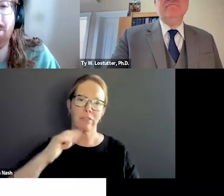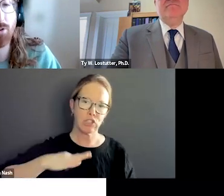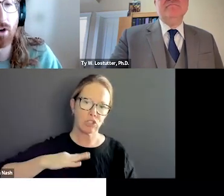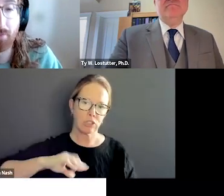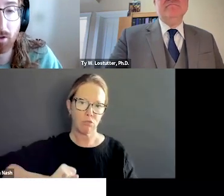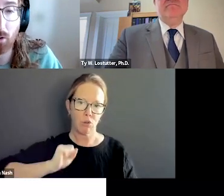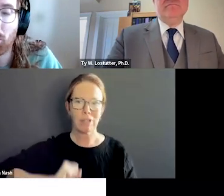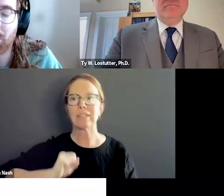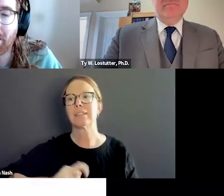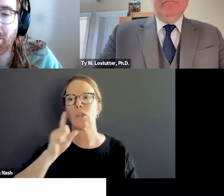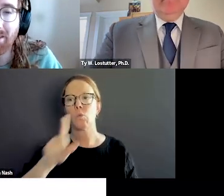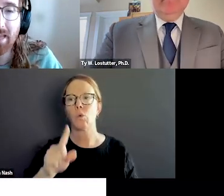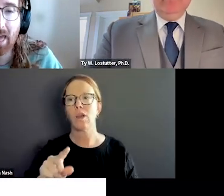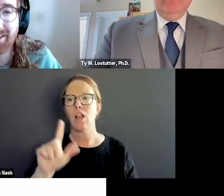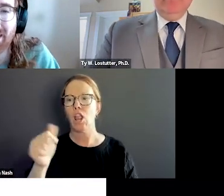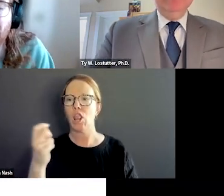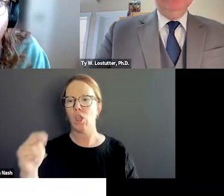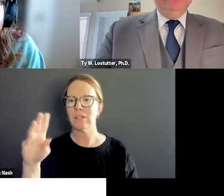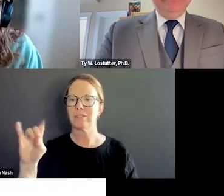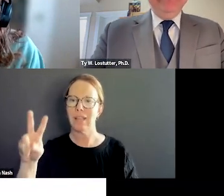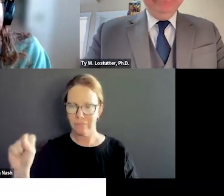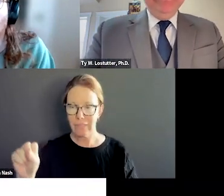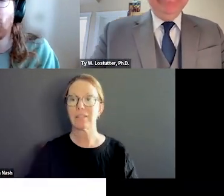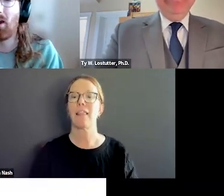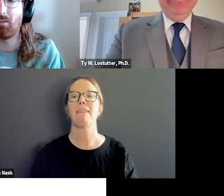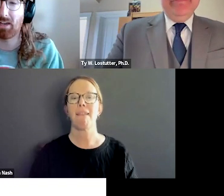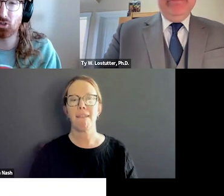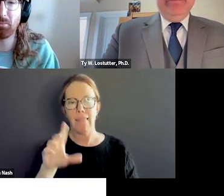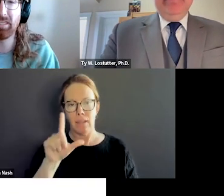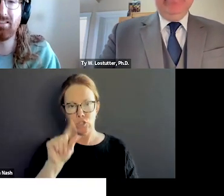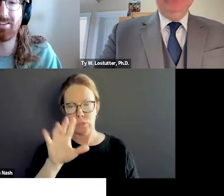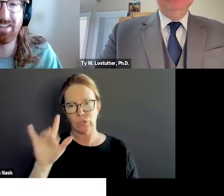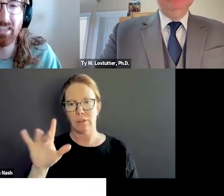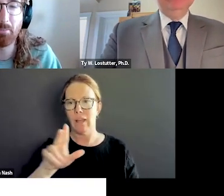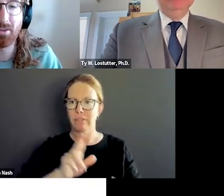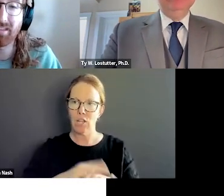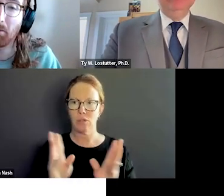And we'll be featuring our very own Logan Davis. And again, the, 2025 National Meeting that is taking place